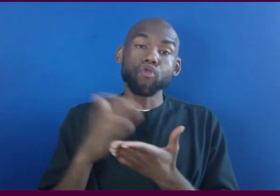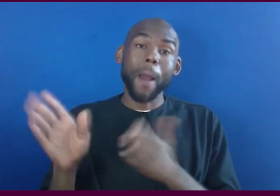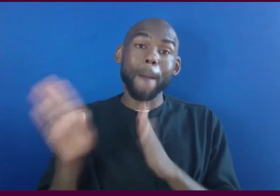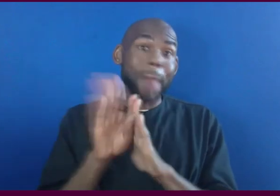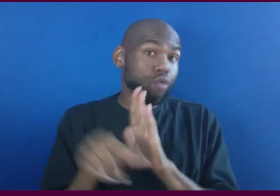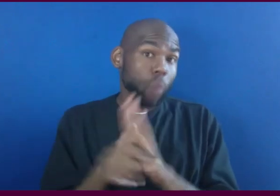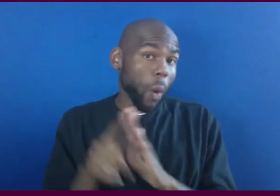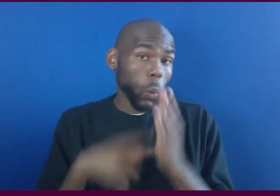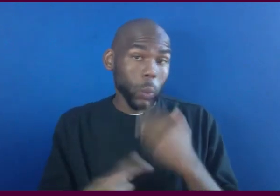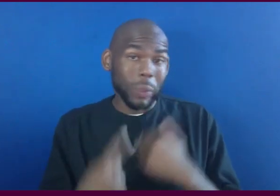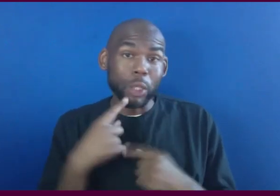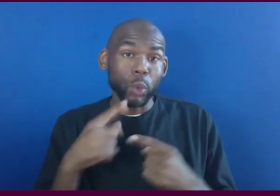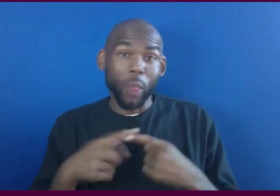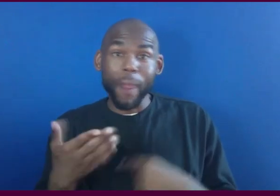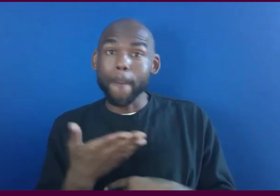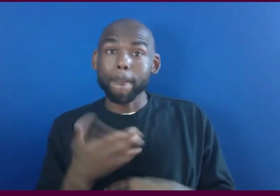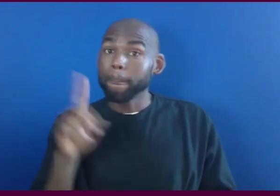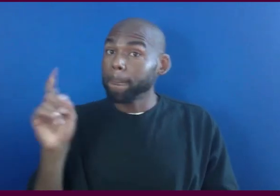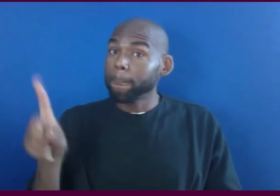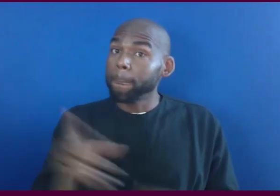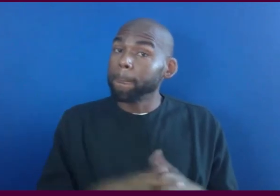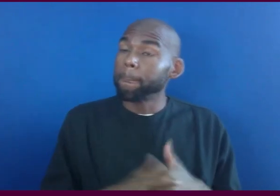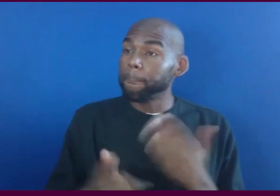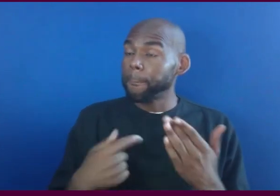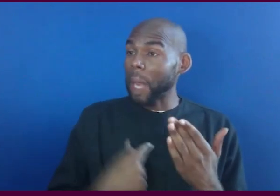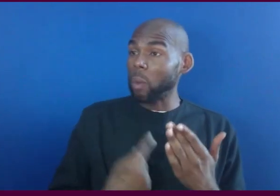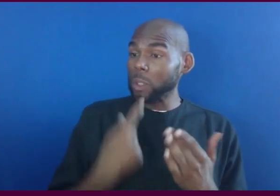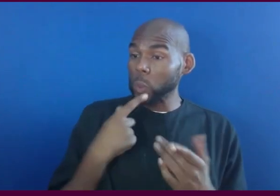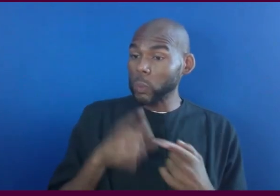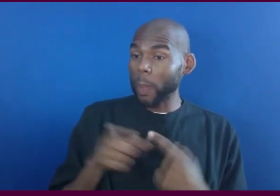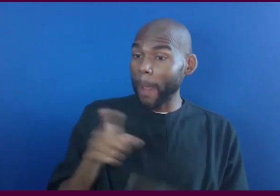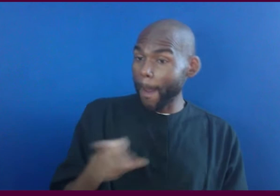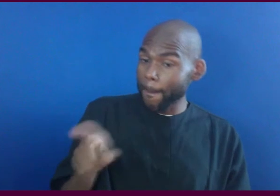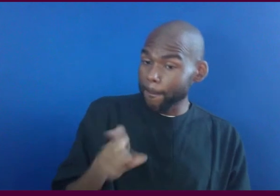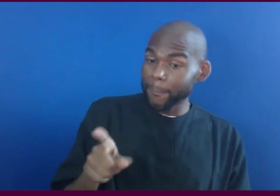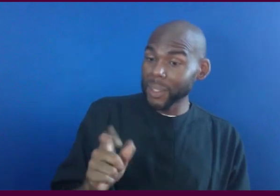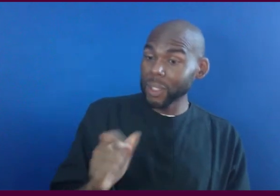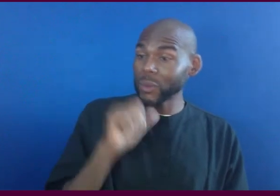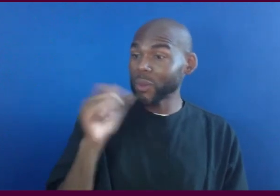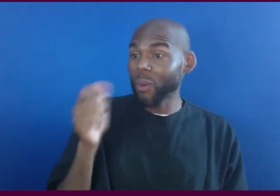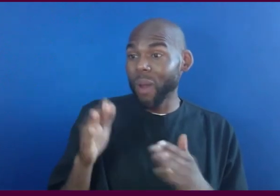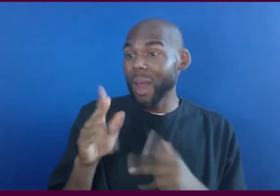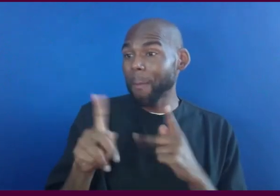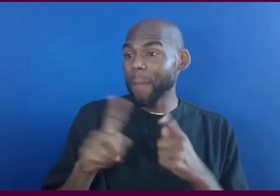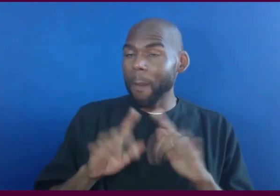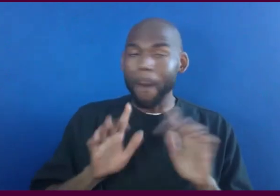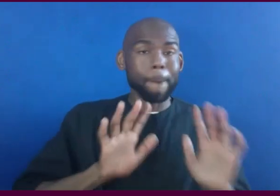What would you say to them? Nikki Brown-Booker: I would say to them don't let people push